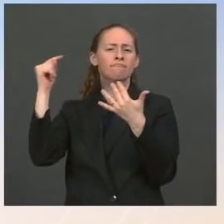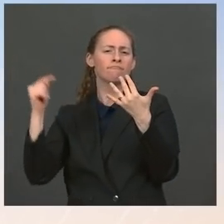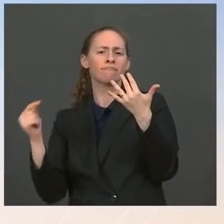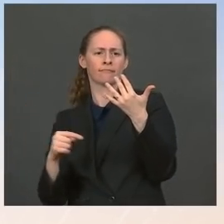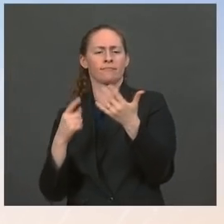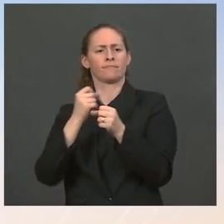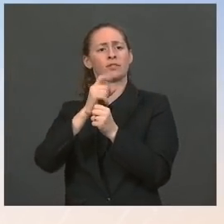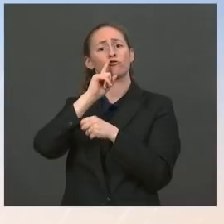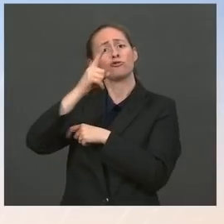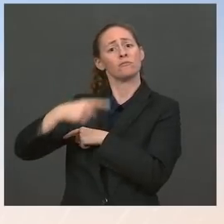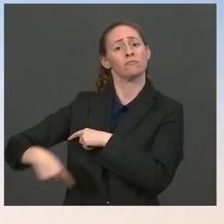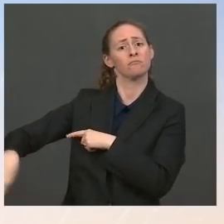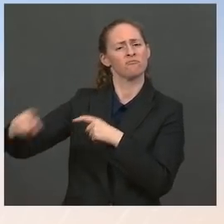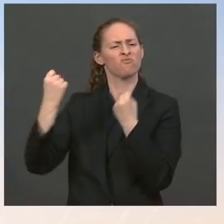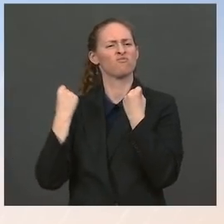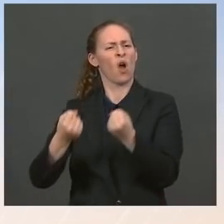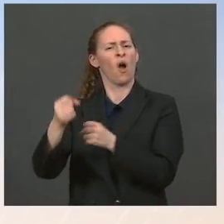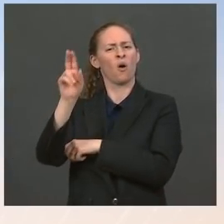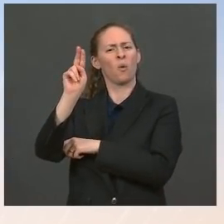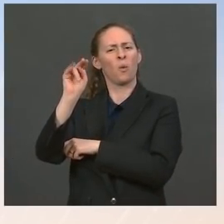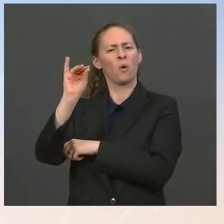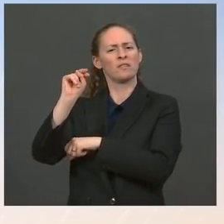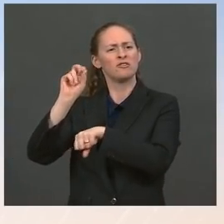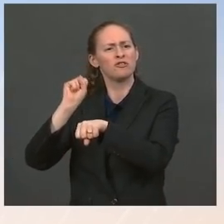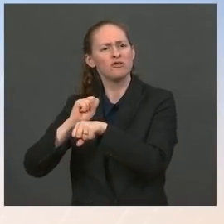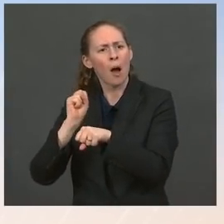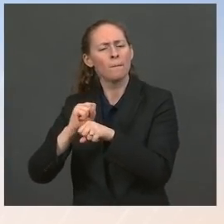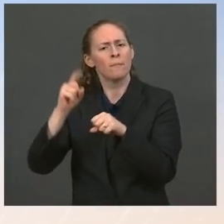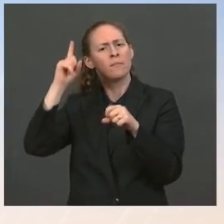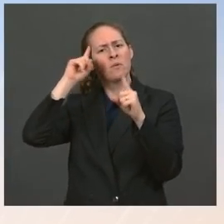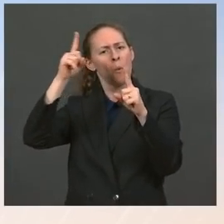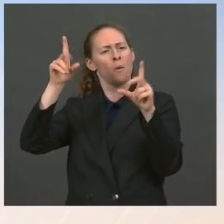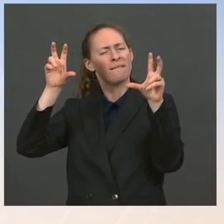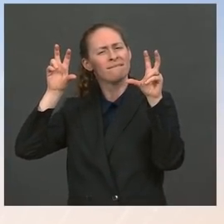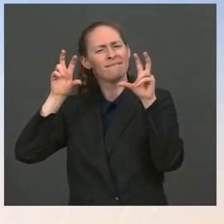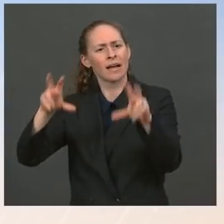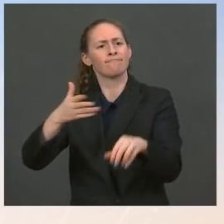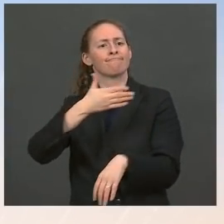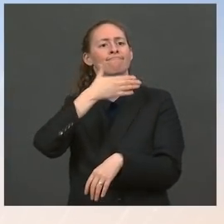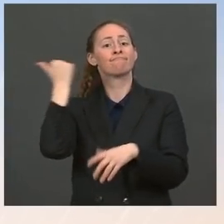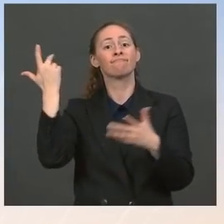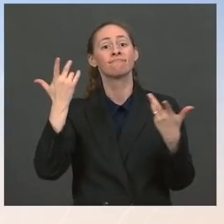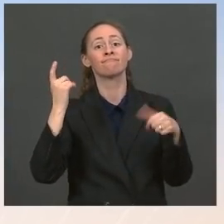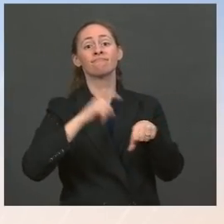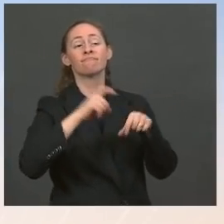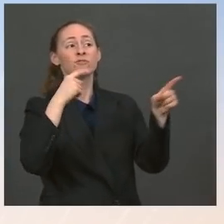and to make sure that we are investing in our country, make sure that we are competitive with China. So, the President is going to continue